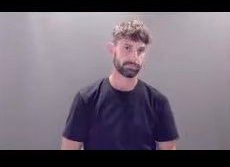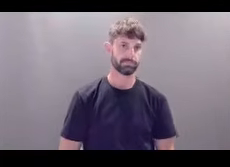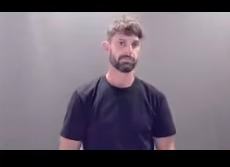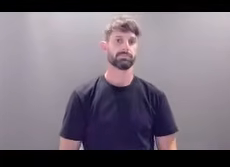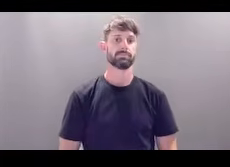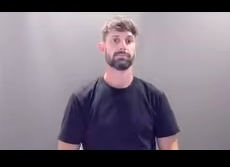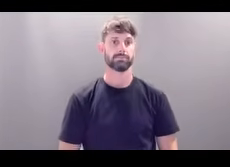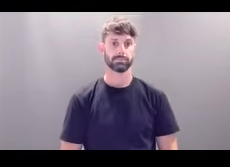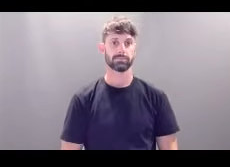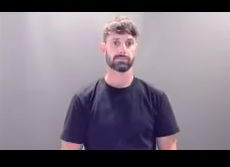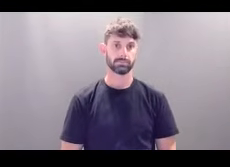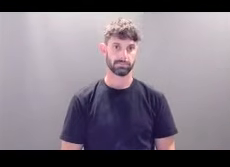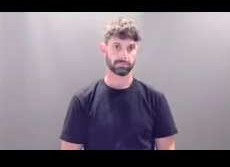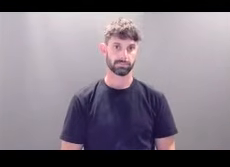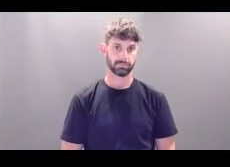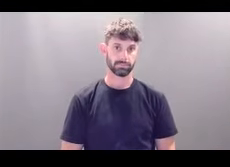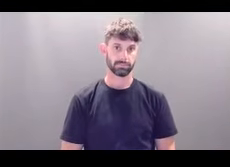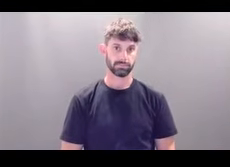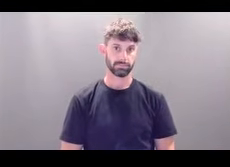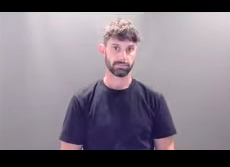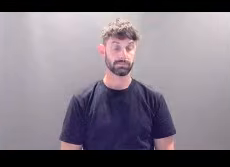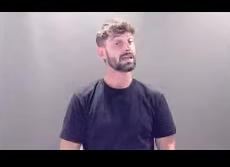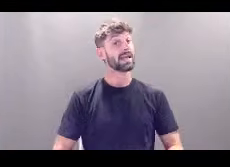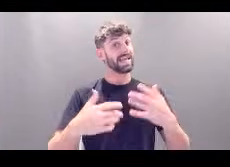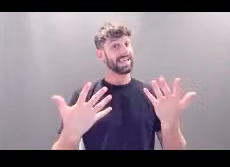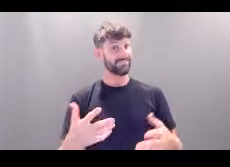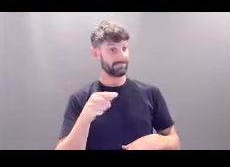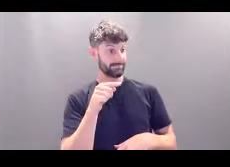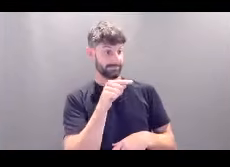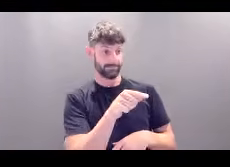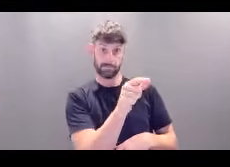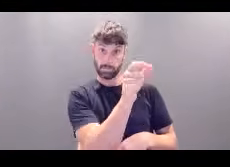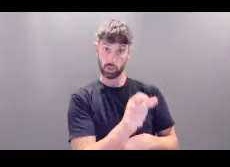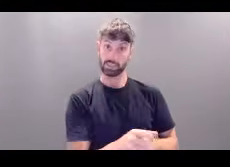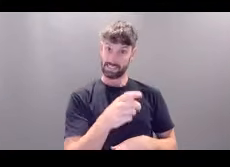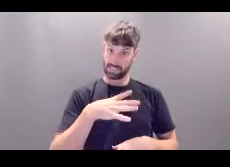If a participant needs funding to trial mid cost AT, a quote is